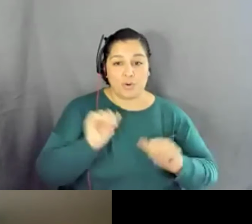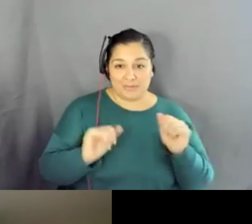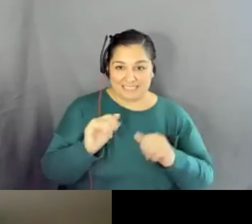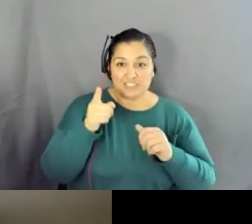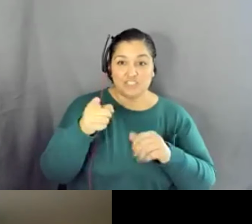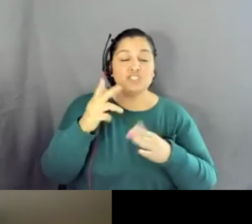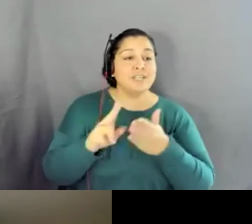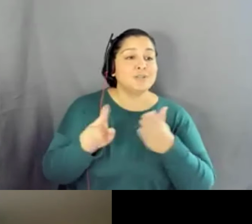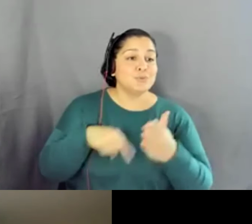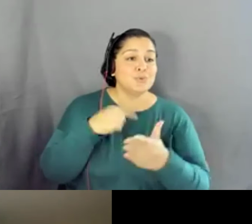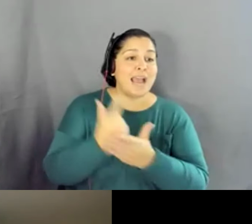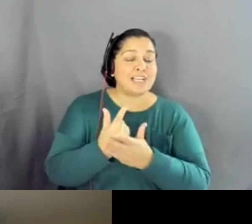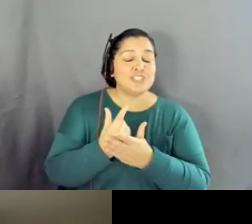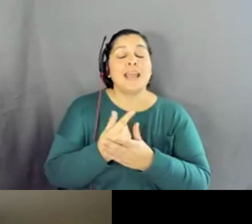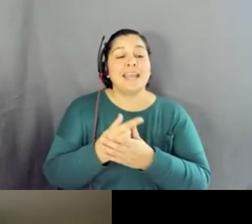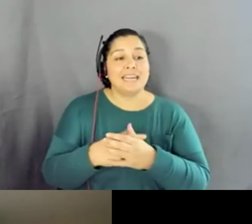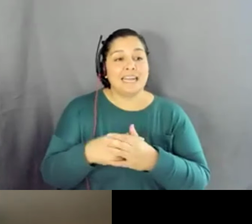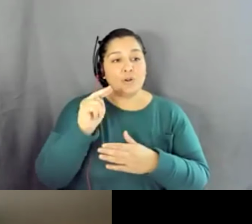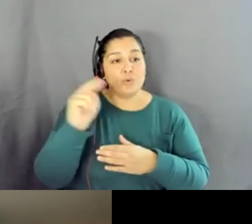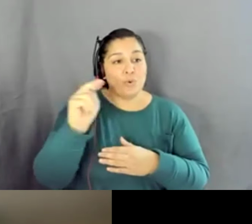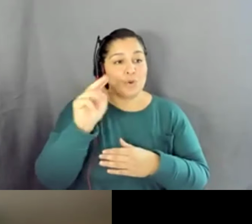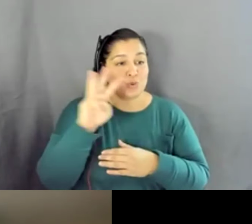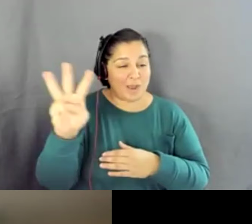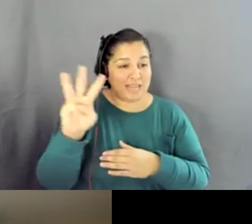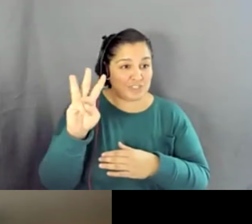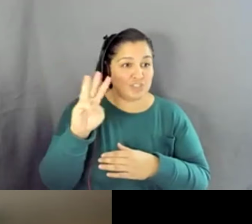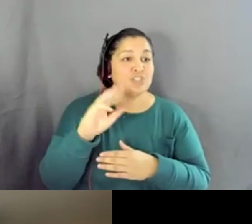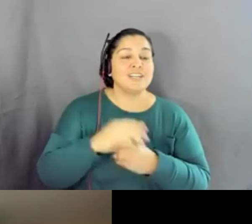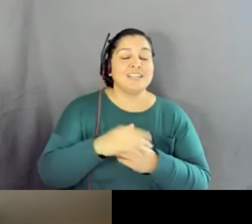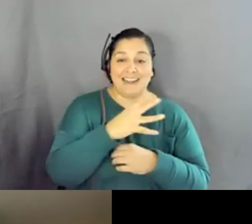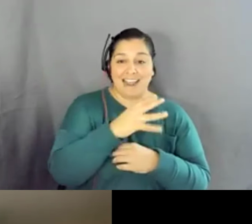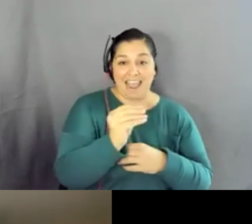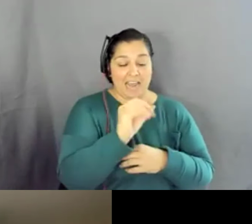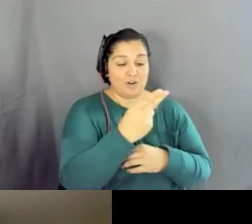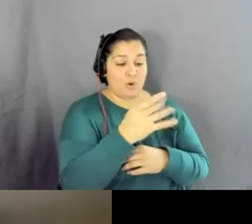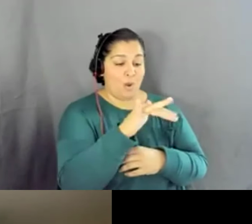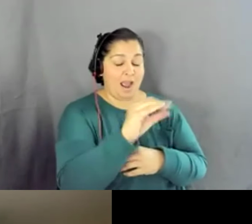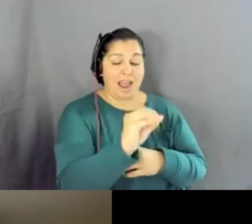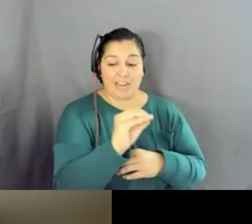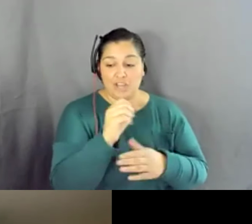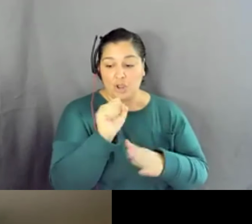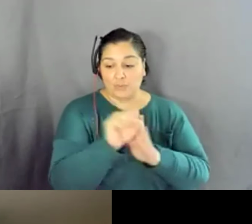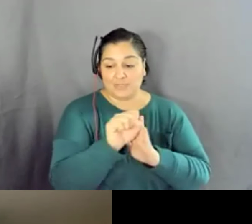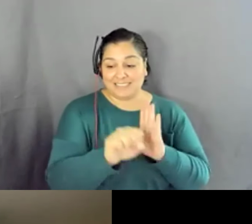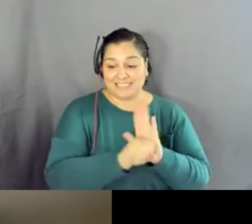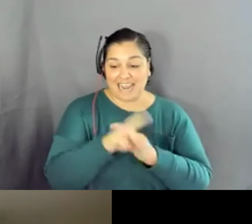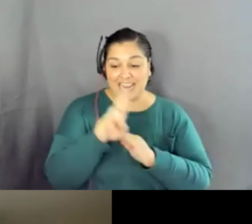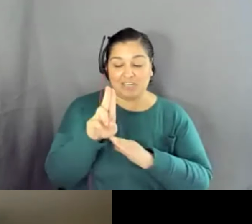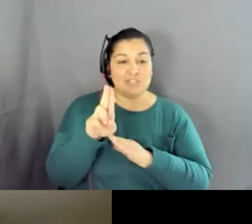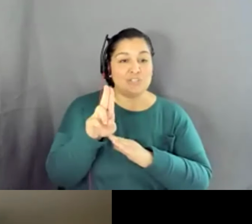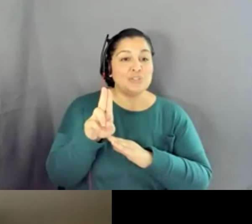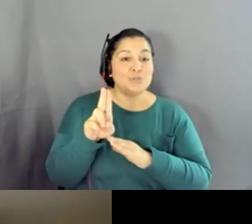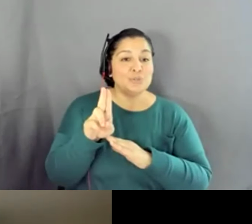and her MFA in Choreography and Dance history from Ohio State University. Over the past two decades, she has produced numerous creative